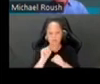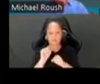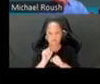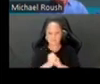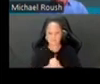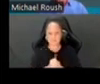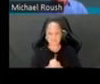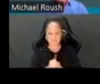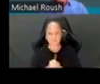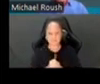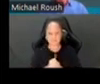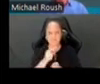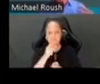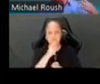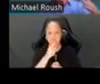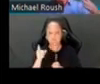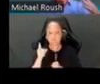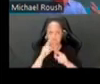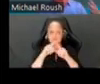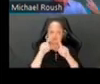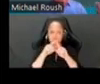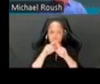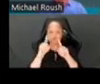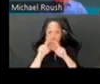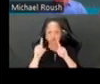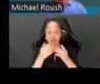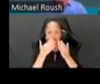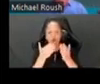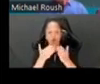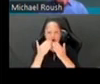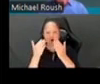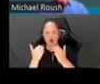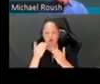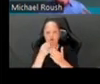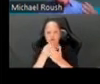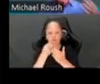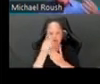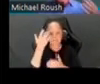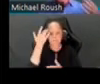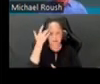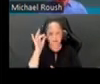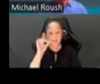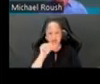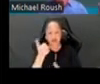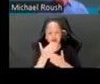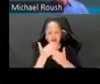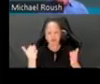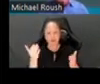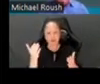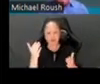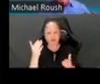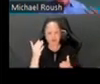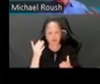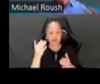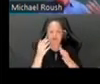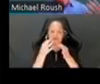a piece about a variety of offerings by Money Smart. The other think it was free. It could